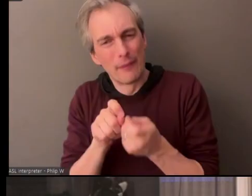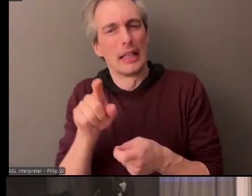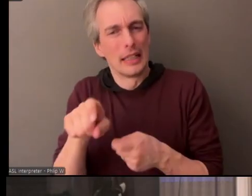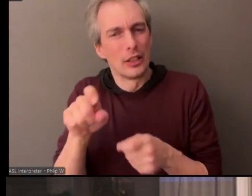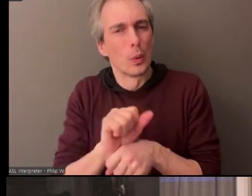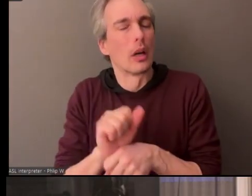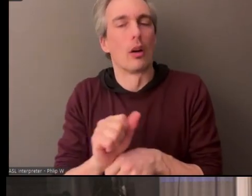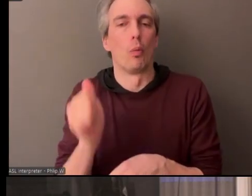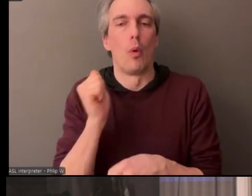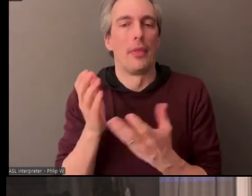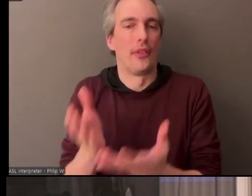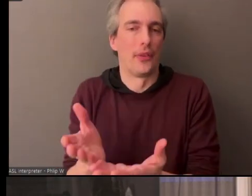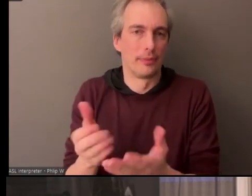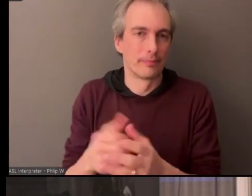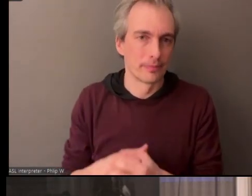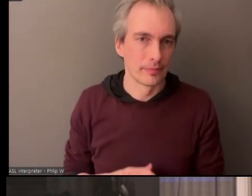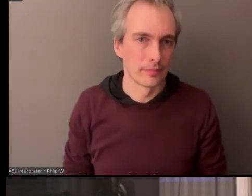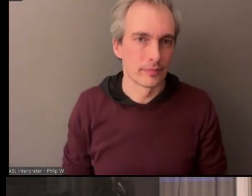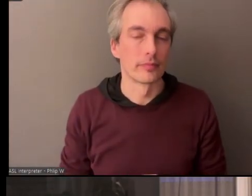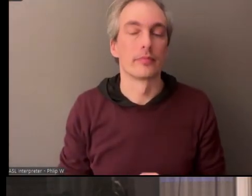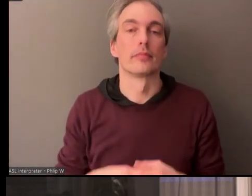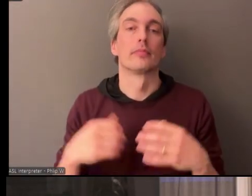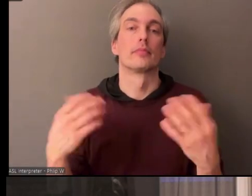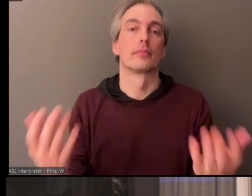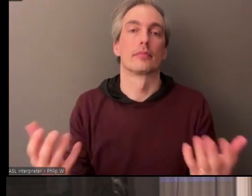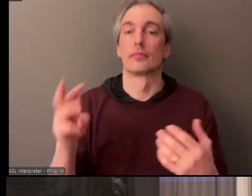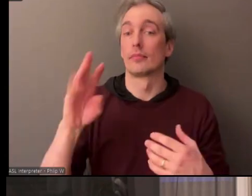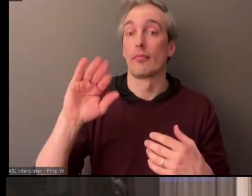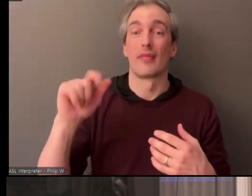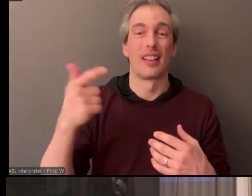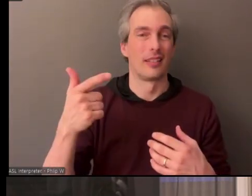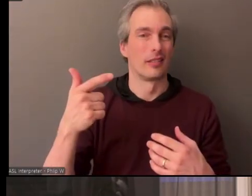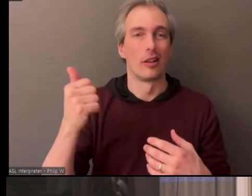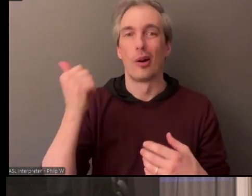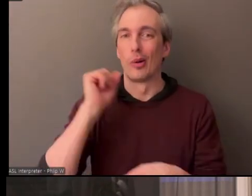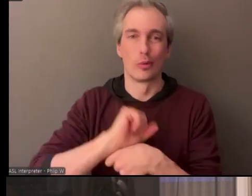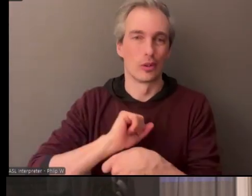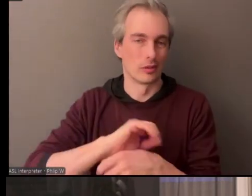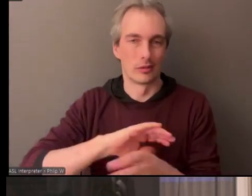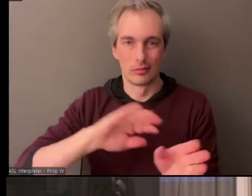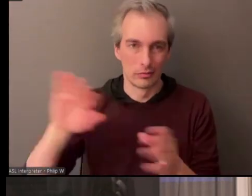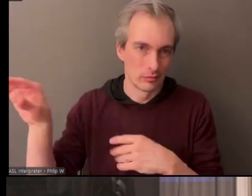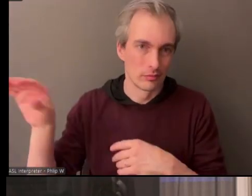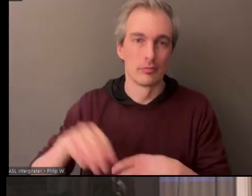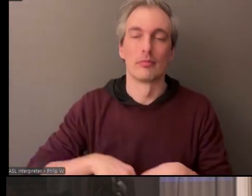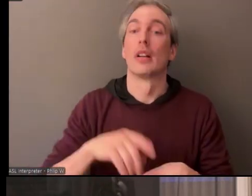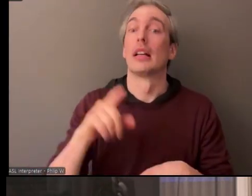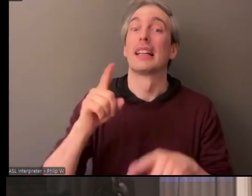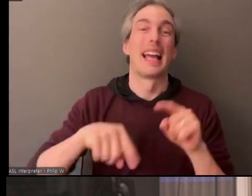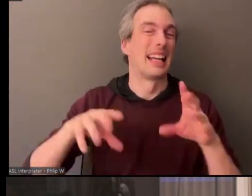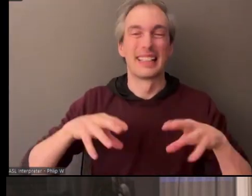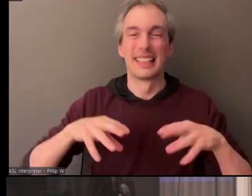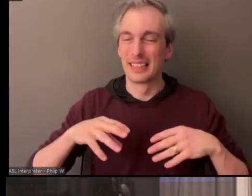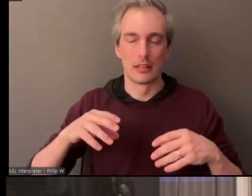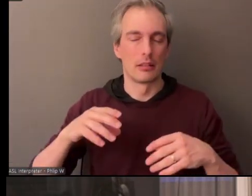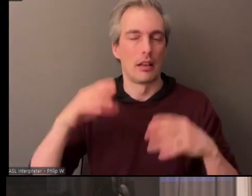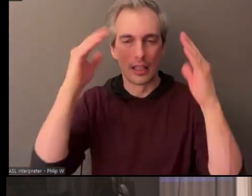You can't expect every product owner to write accessibility acceptance criteria. It's not sustainable for you to be there in the room to write from scratch